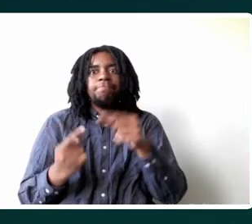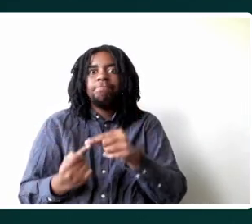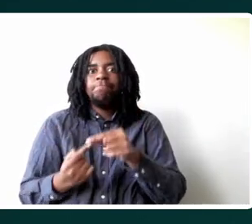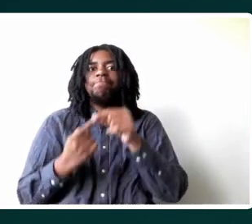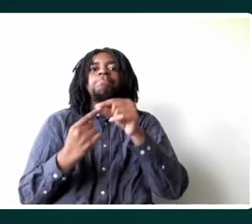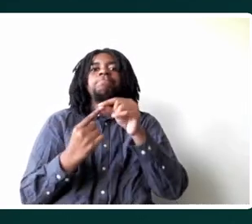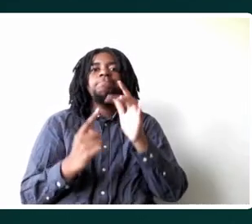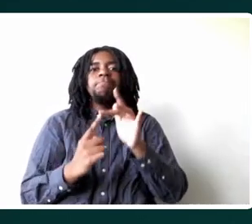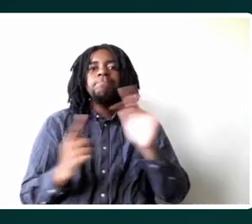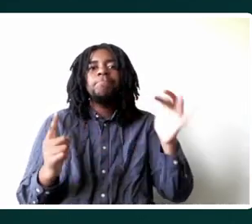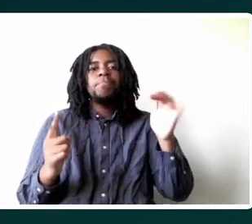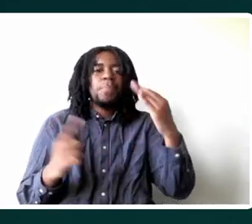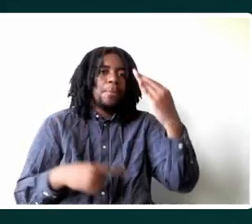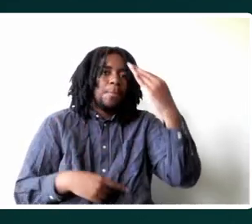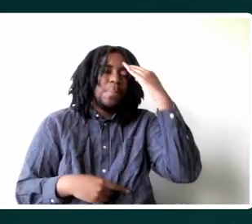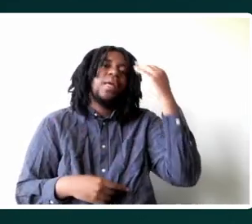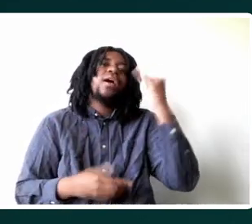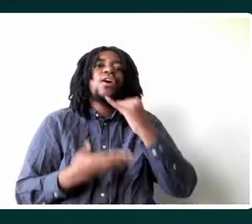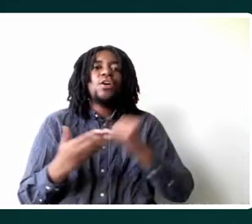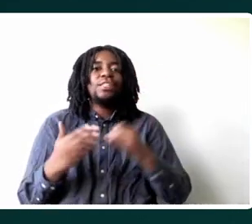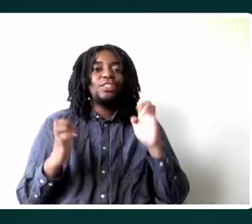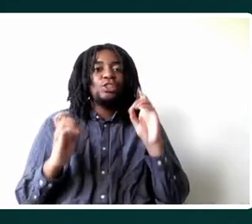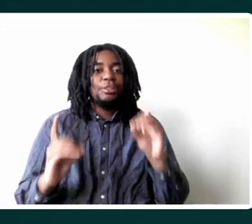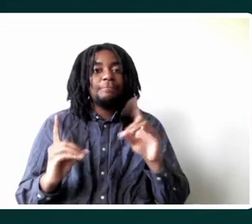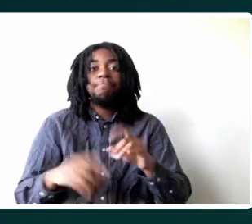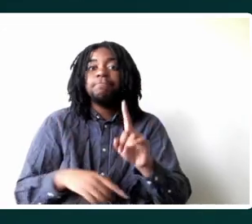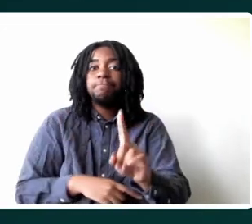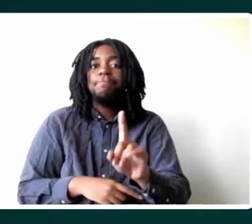and also, produced some of the country's most gifted artists.